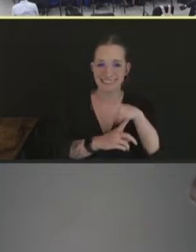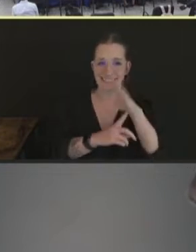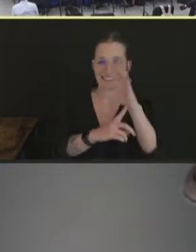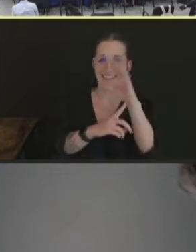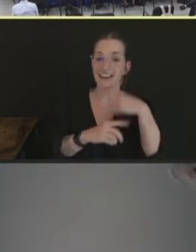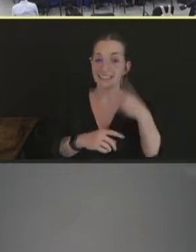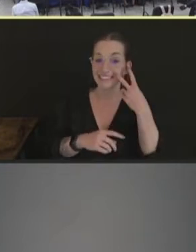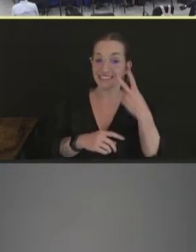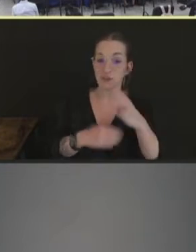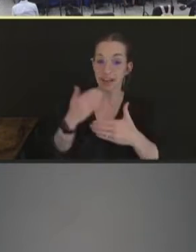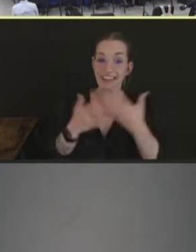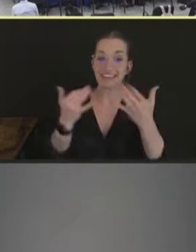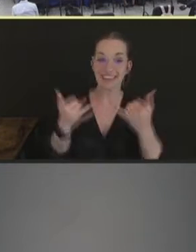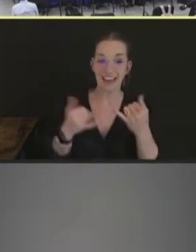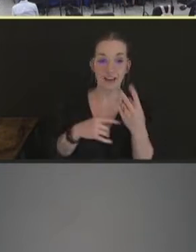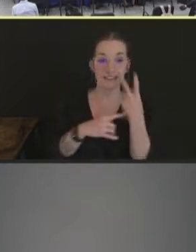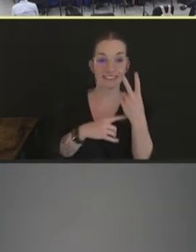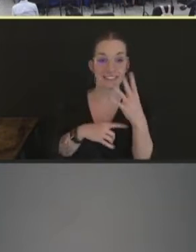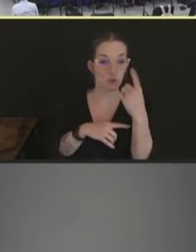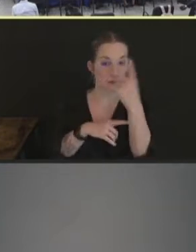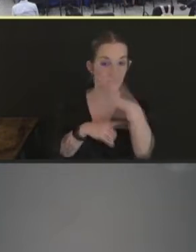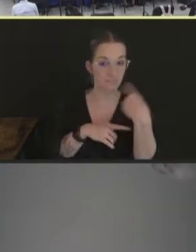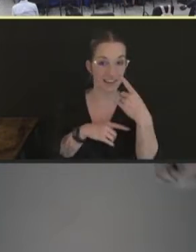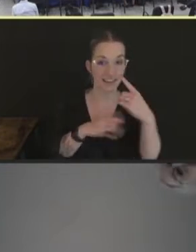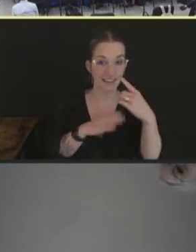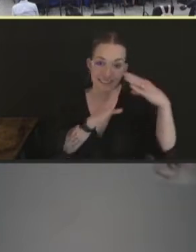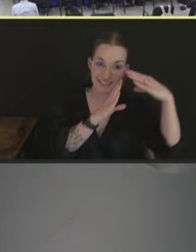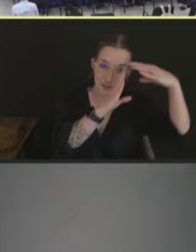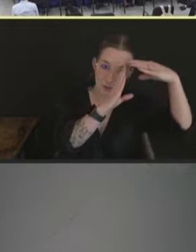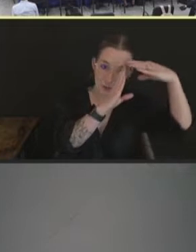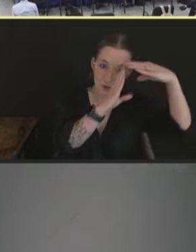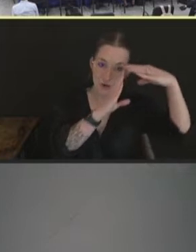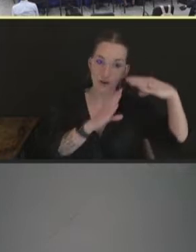Now, I see your face in the corner of the video.